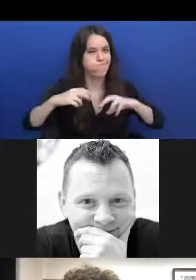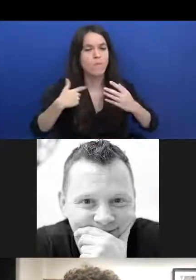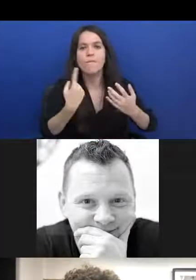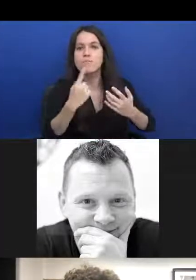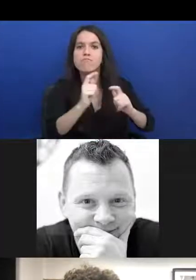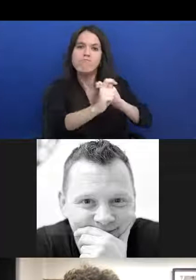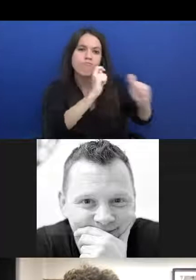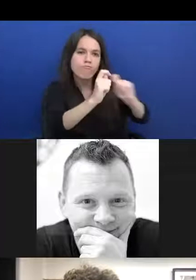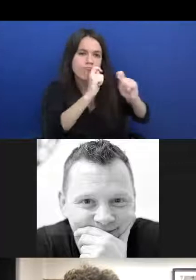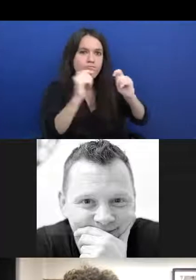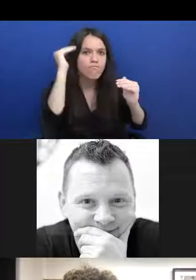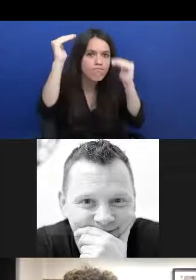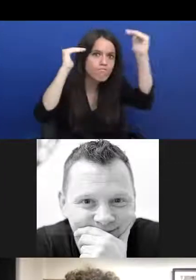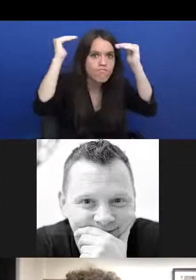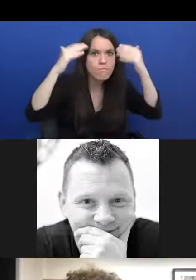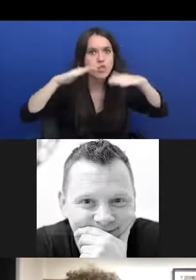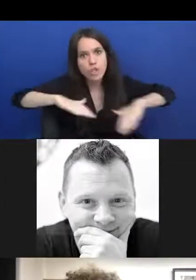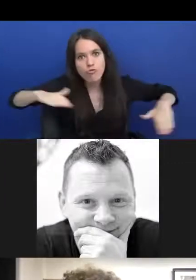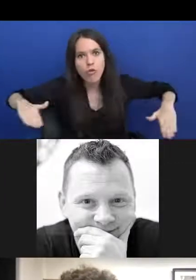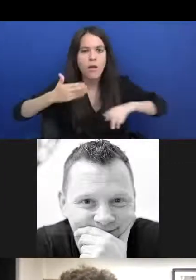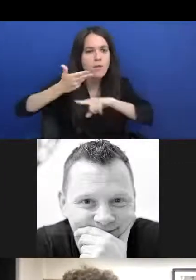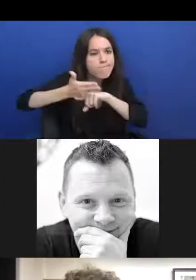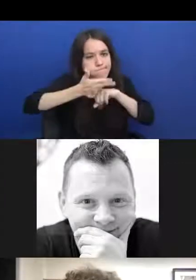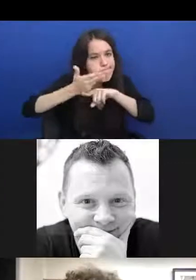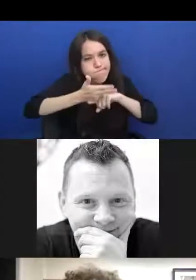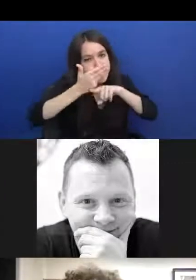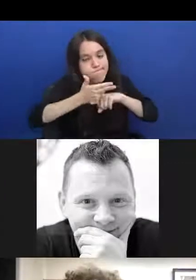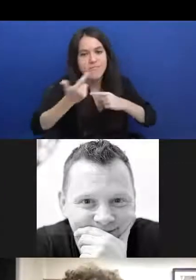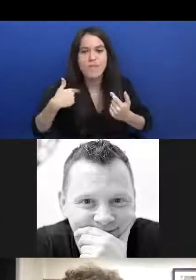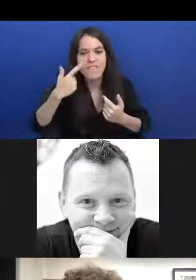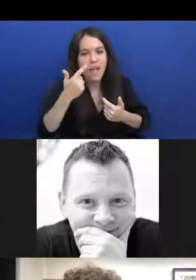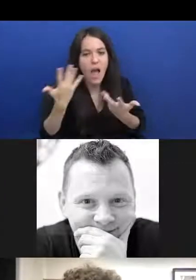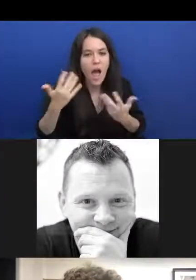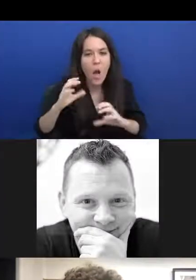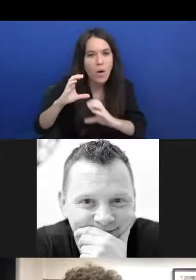multilingual conversations and in this picture here you can see me interviewing Janet Marbinda